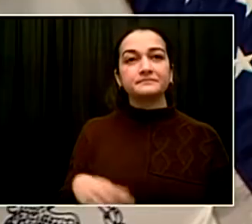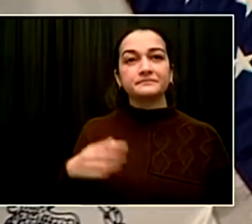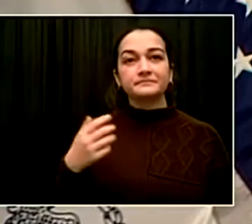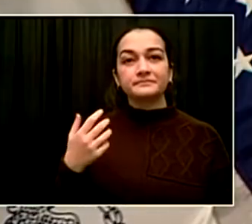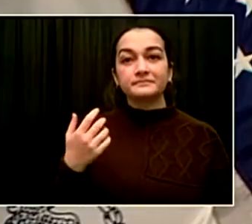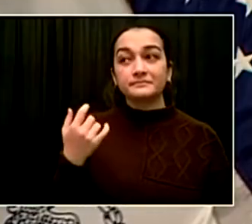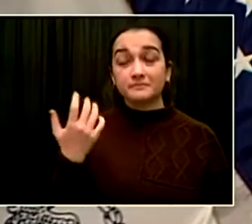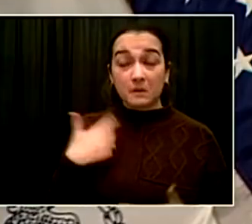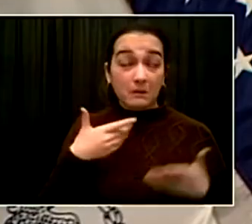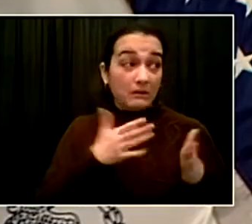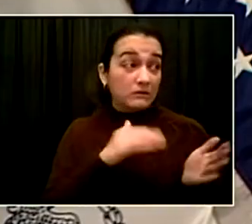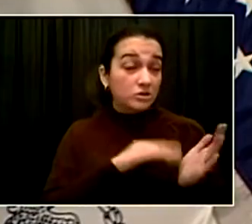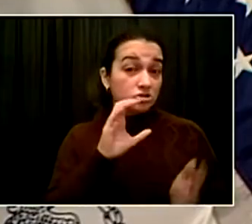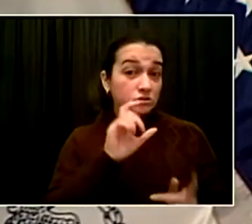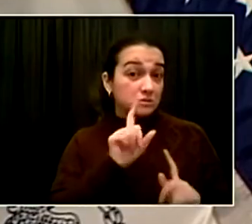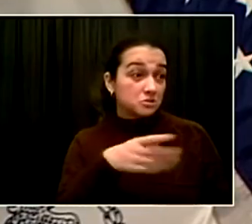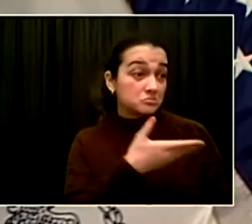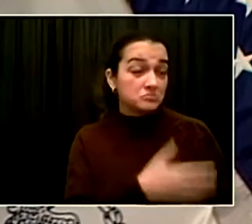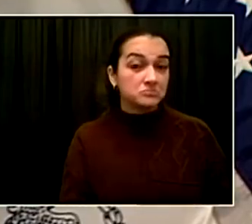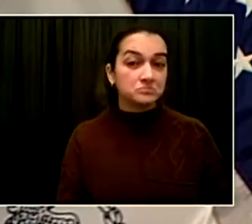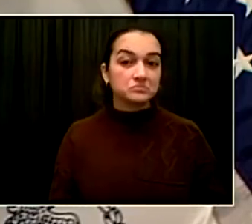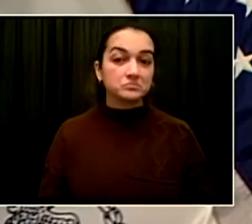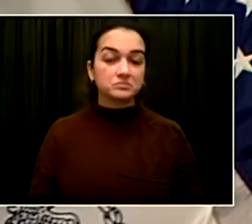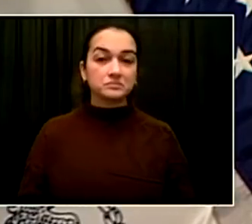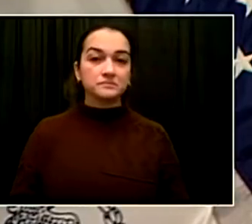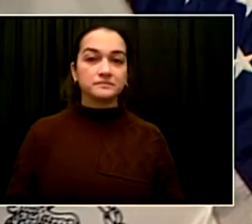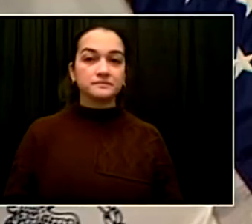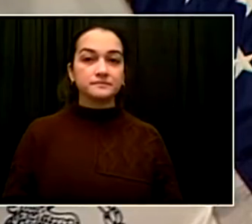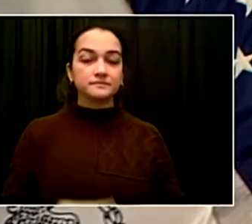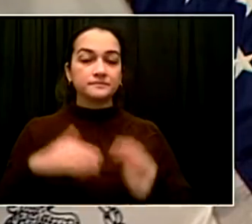VERY DIFFERENT SITUATION. DOCTOR, YOU WANT TO ADD